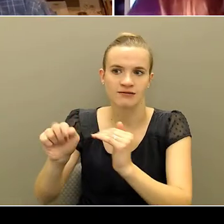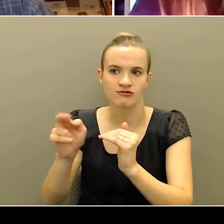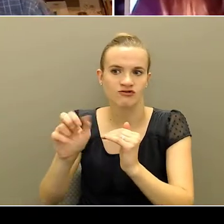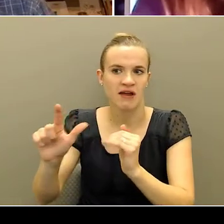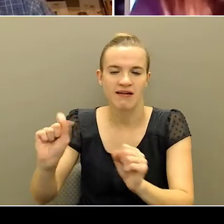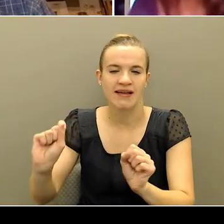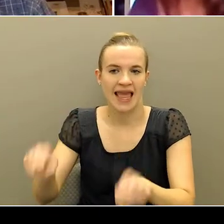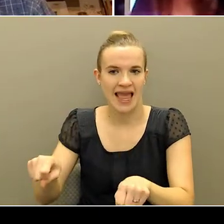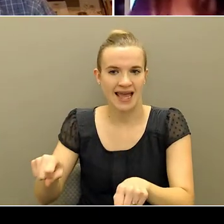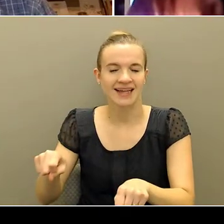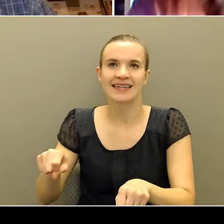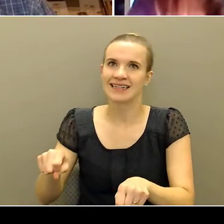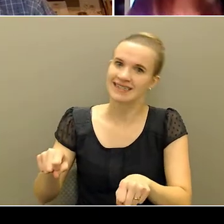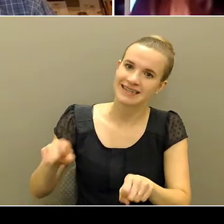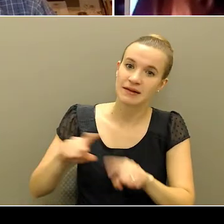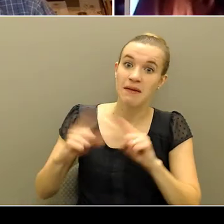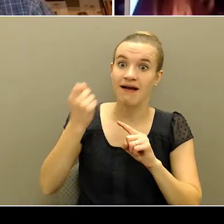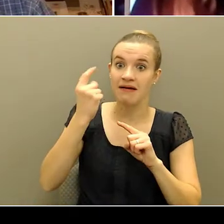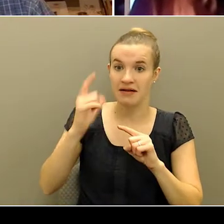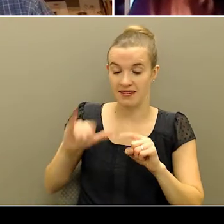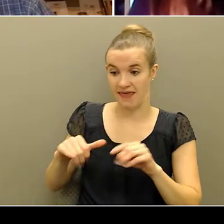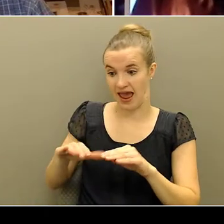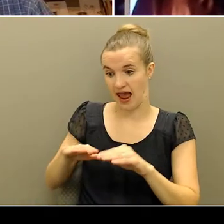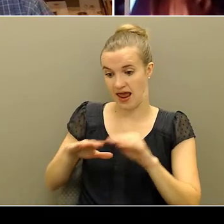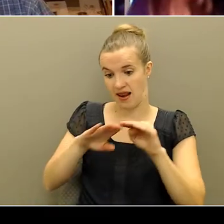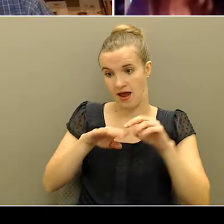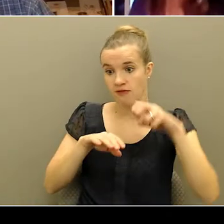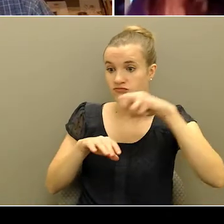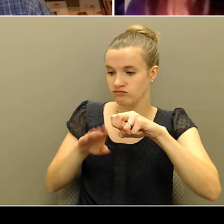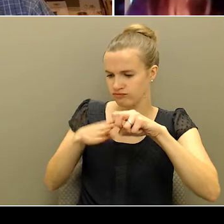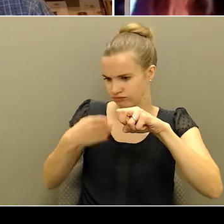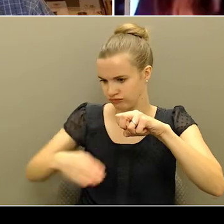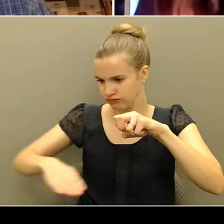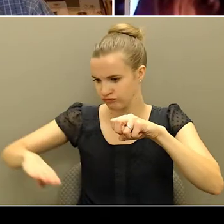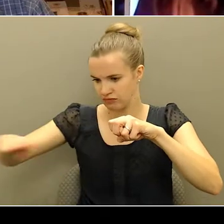like, just gun it and get tons of speed and ride that rim really fast and hoping